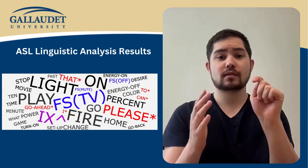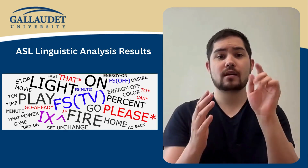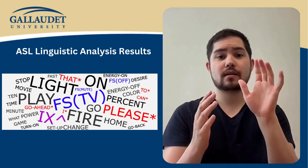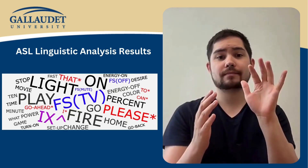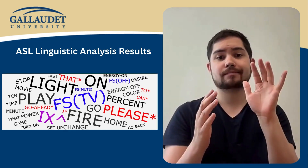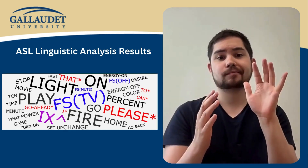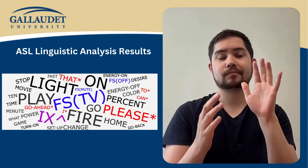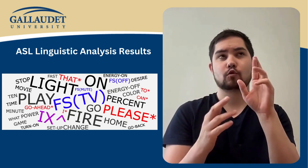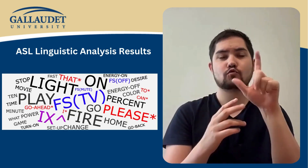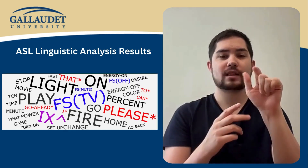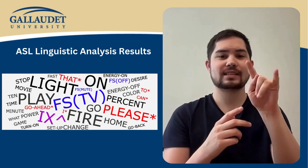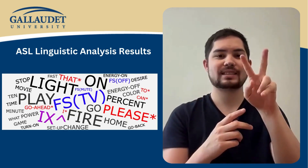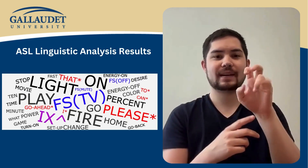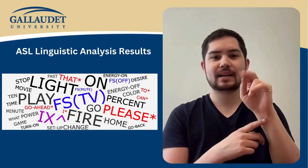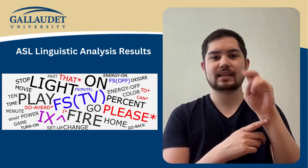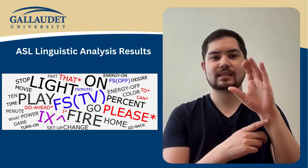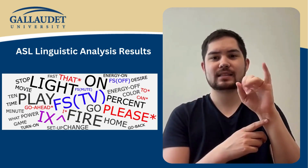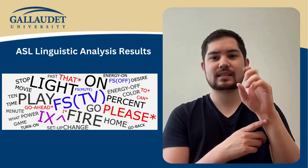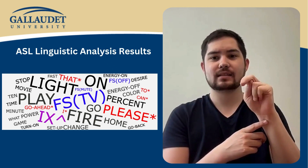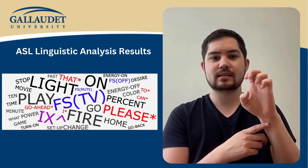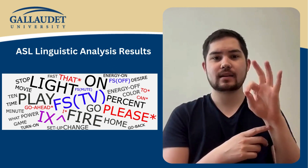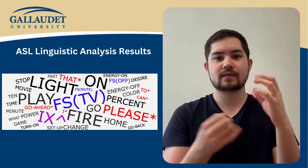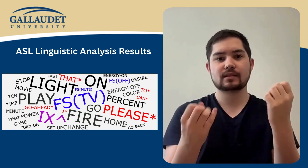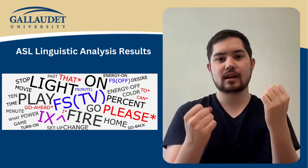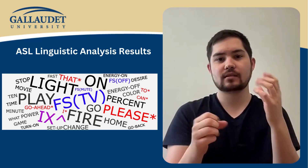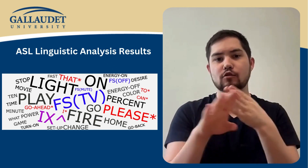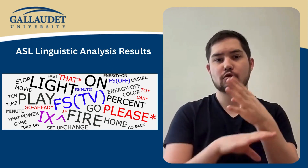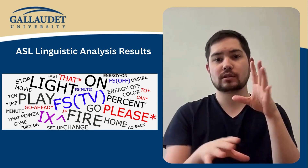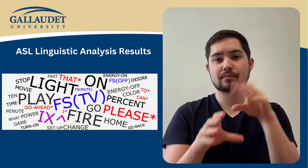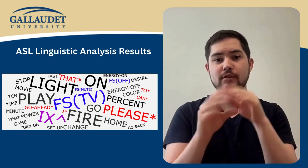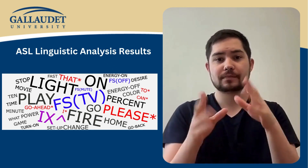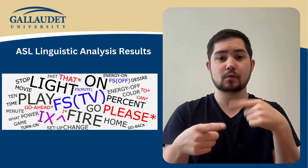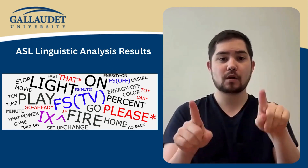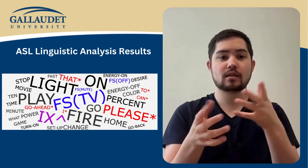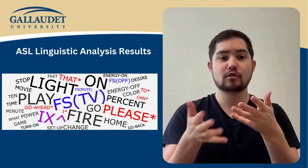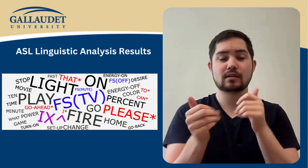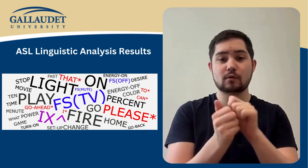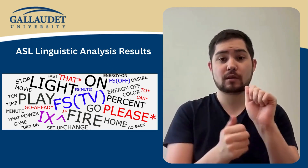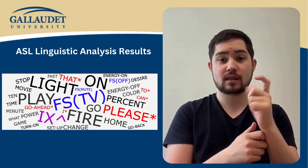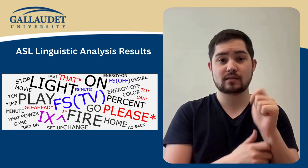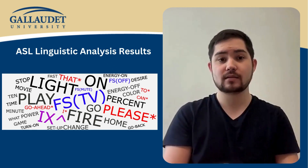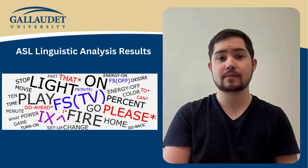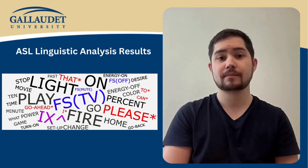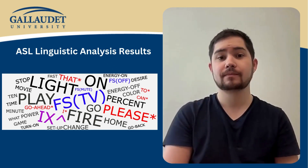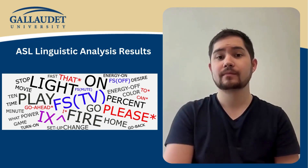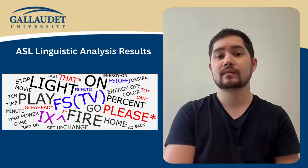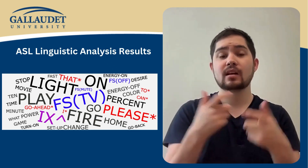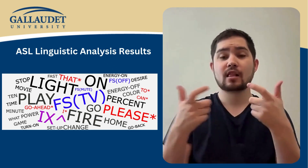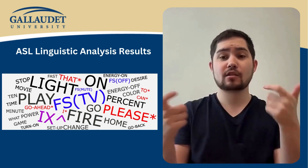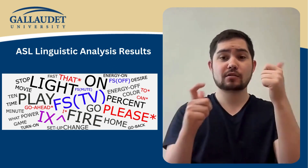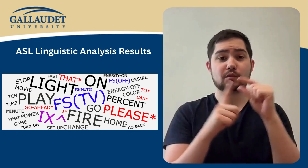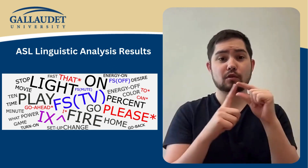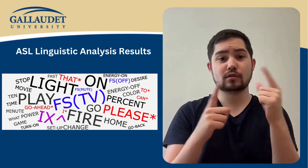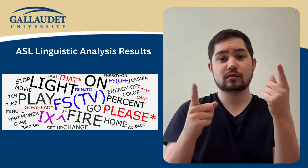The word cloud shows the relative incidence of signs across participants while interacting with Alexa. Larger words occurred more often,